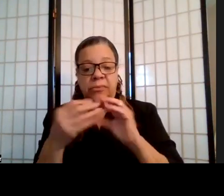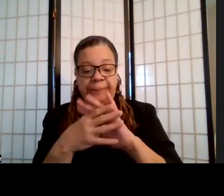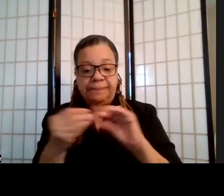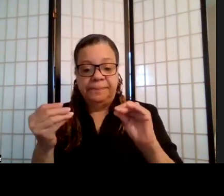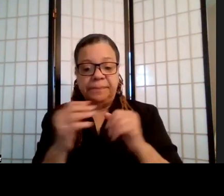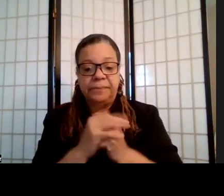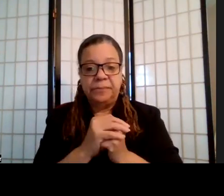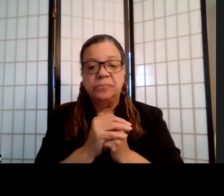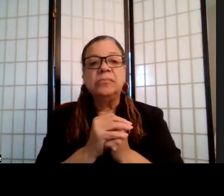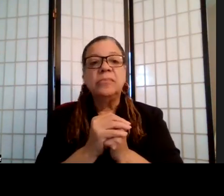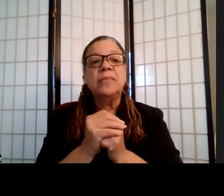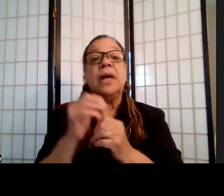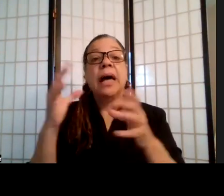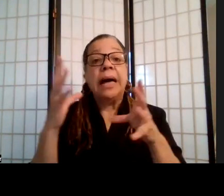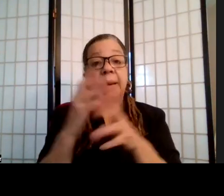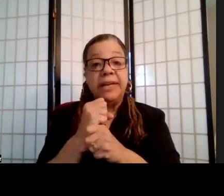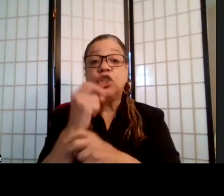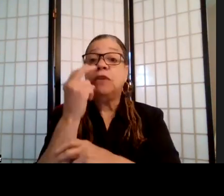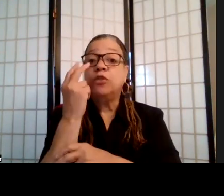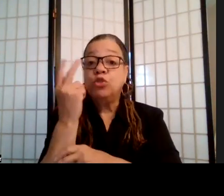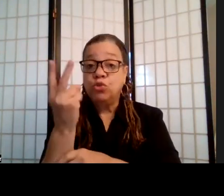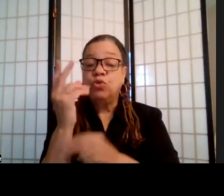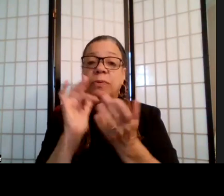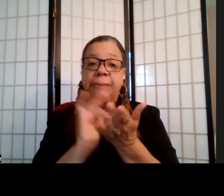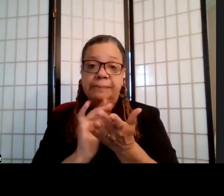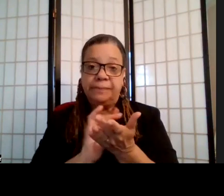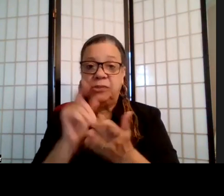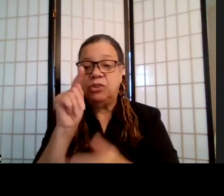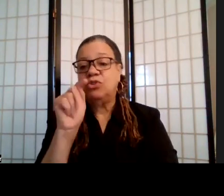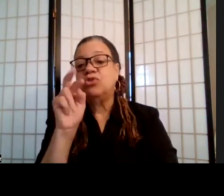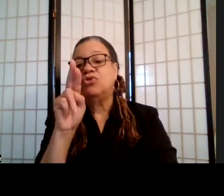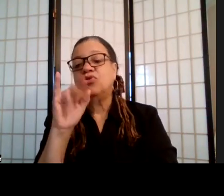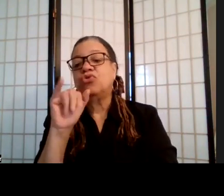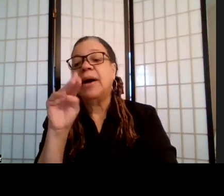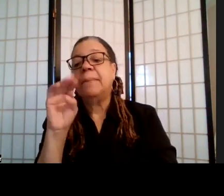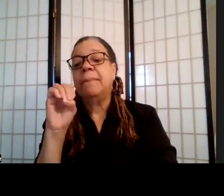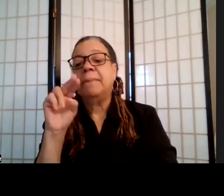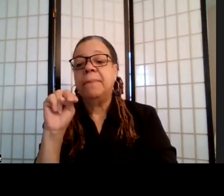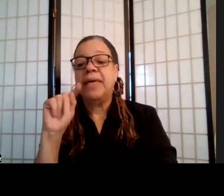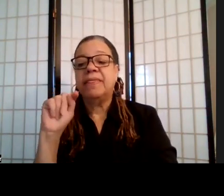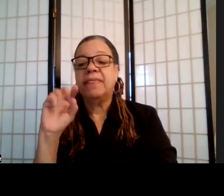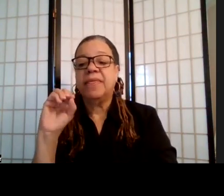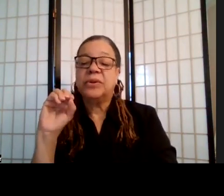Subtran, a combination of two antibiotics, trimethoprim and sulfur methoxazole, was a staple in my childhood home.